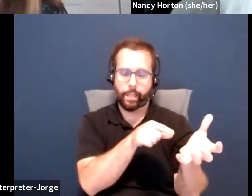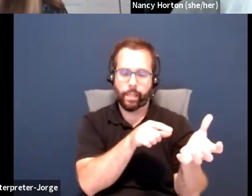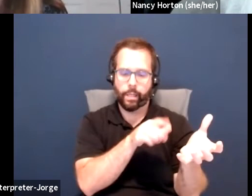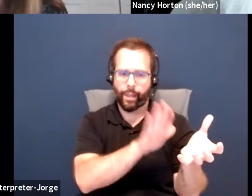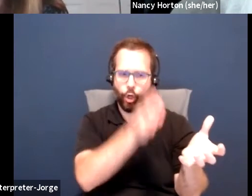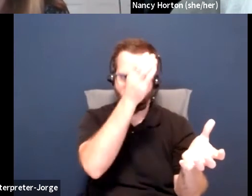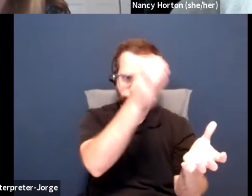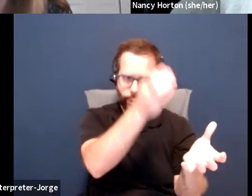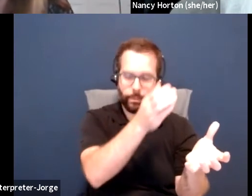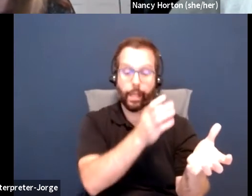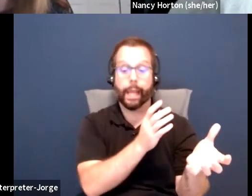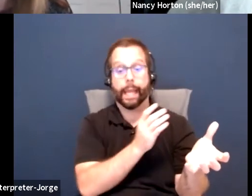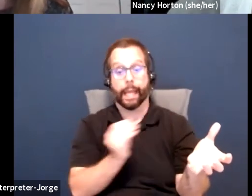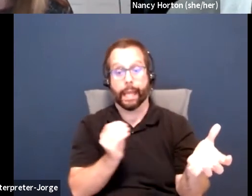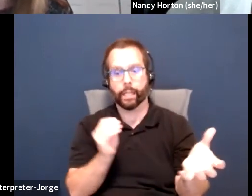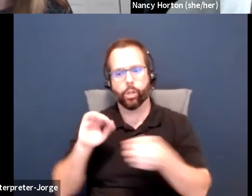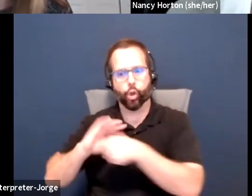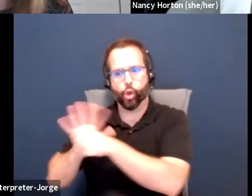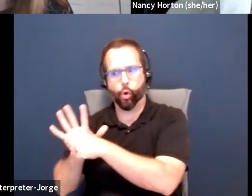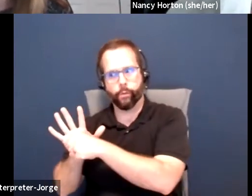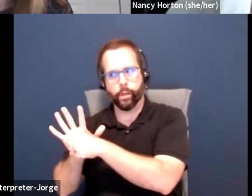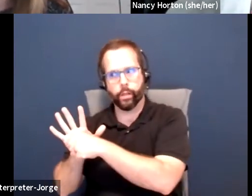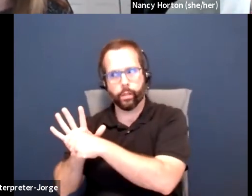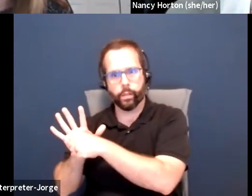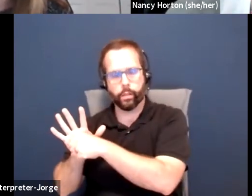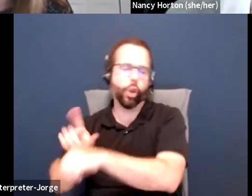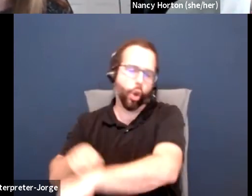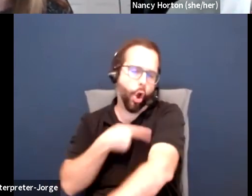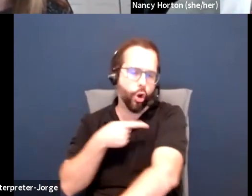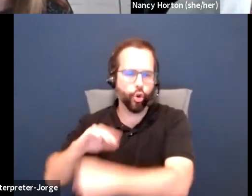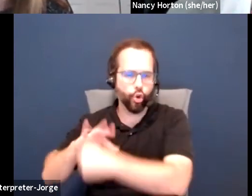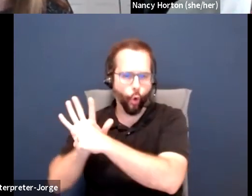little bit about how these -- the ADA